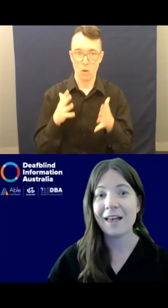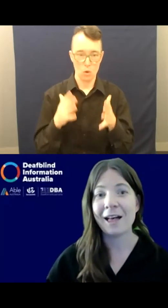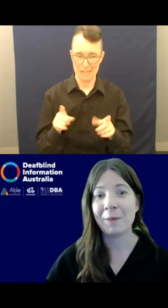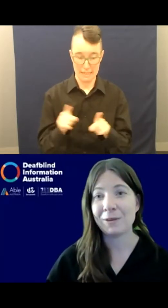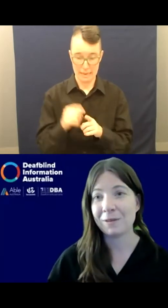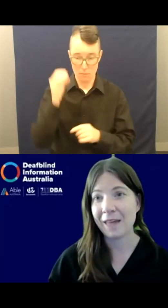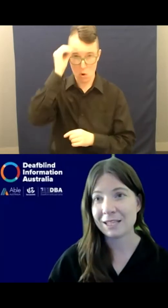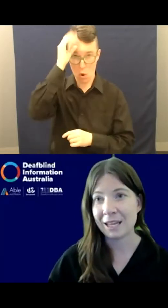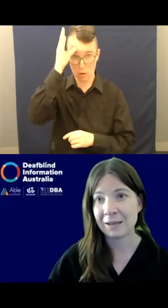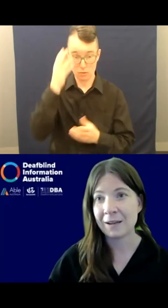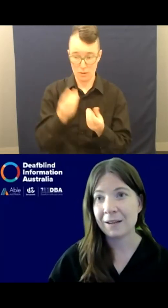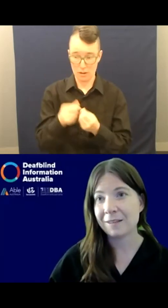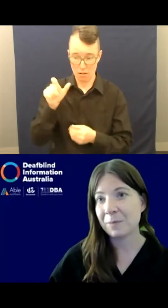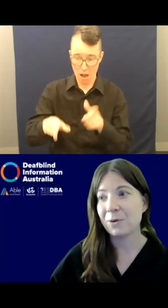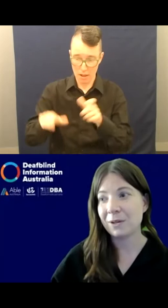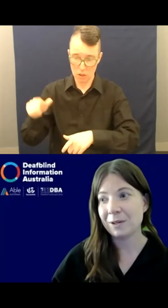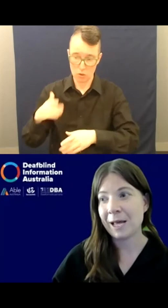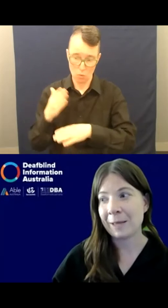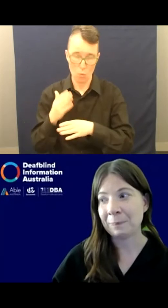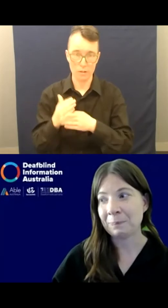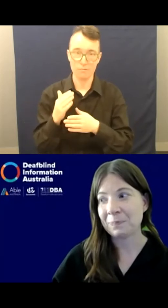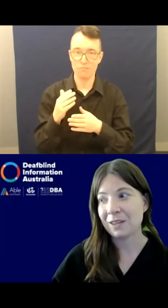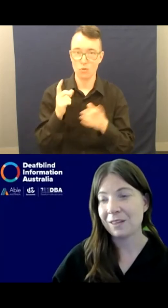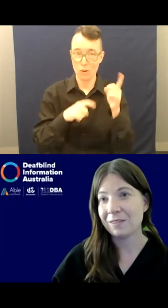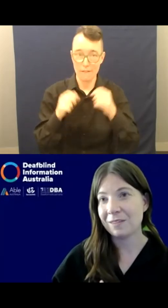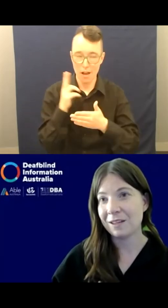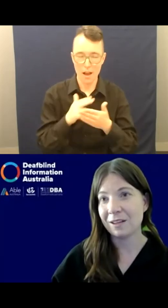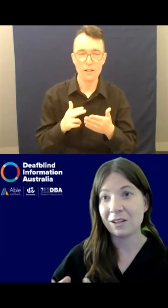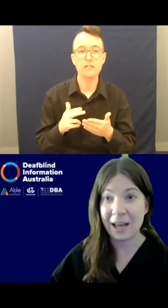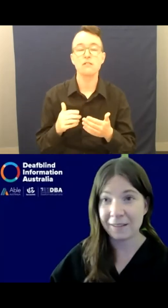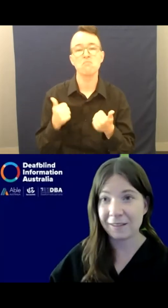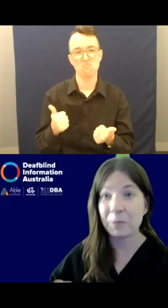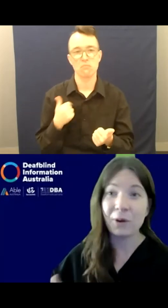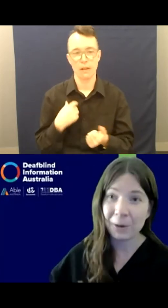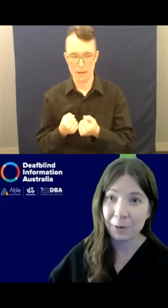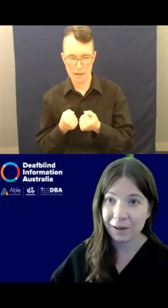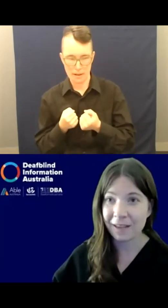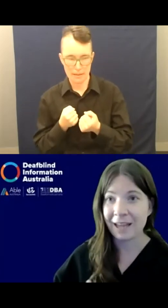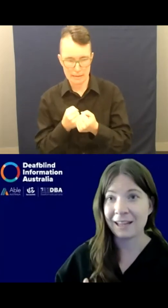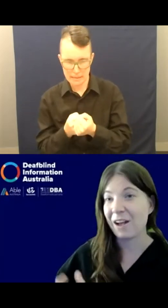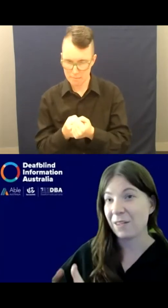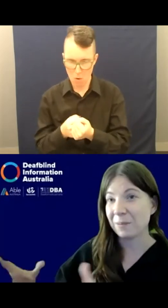I use that to then support the clients' support networks and their other support